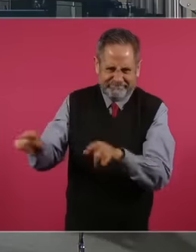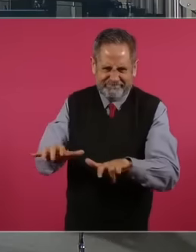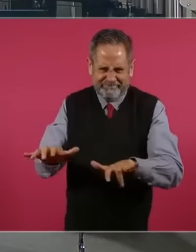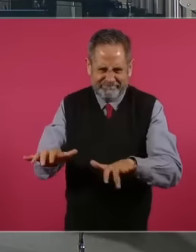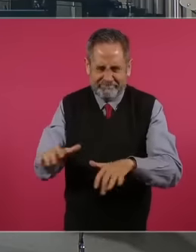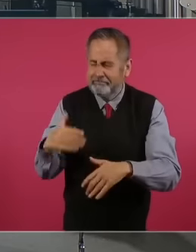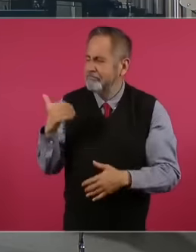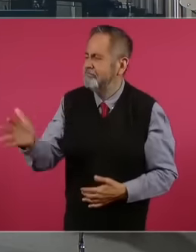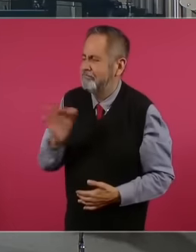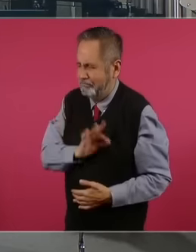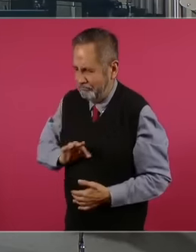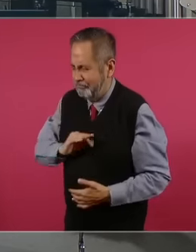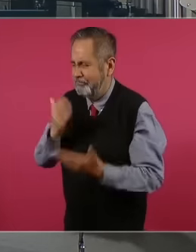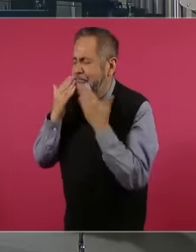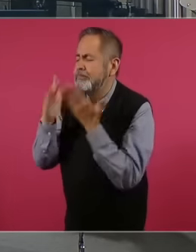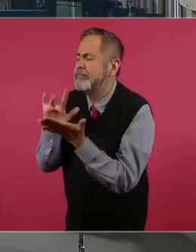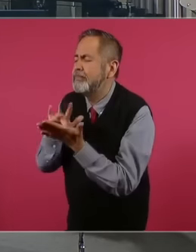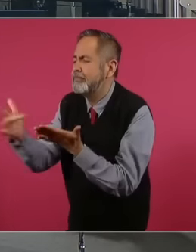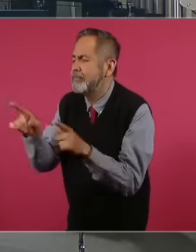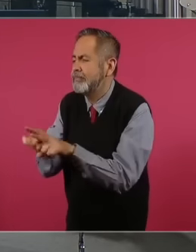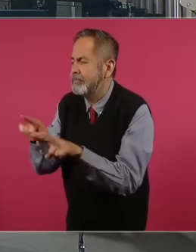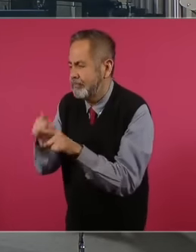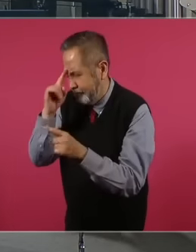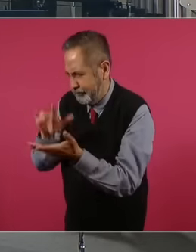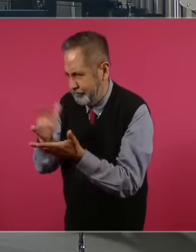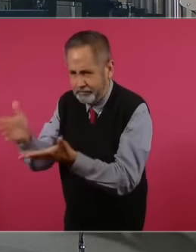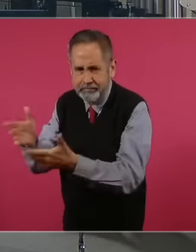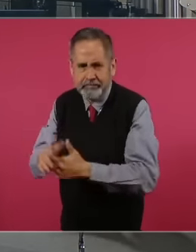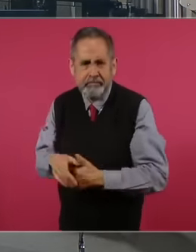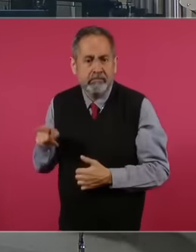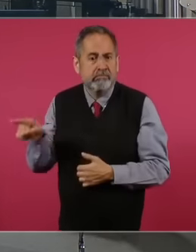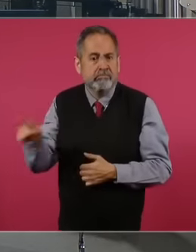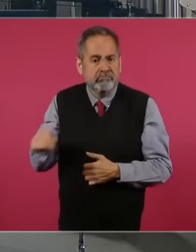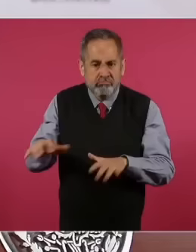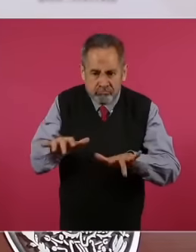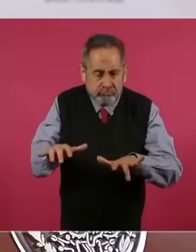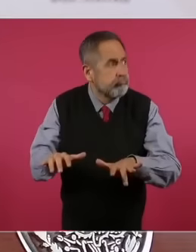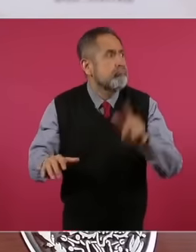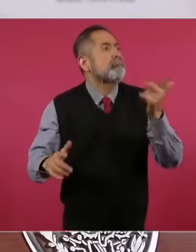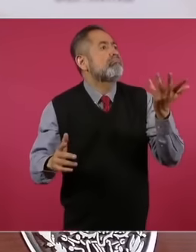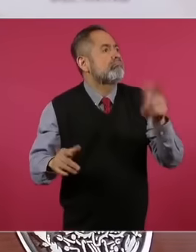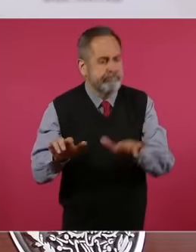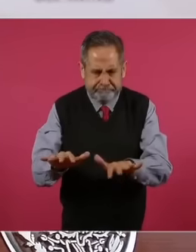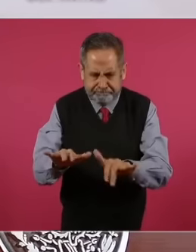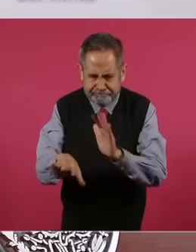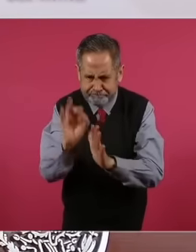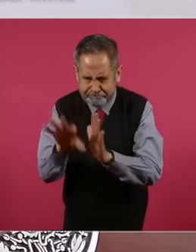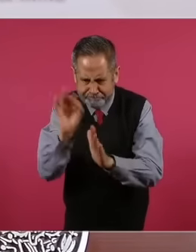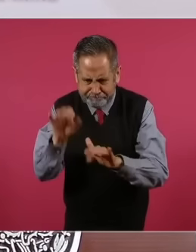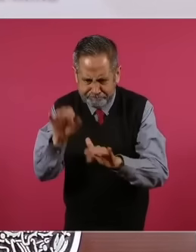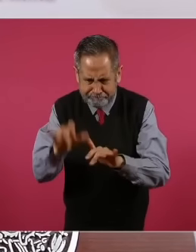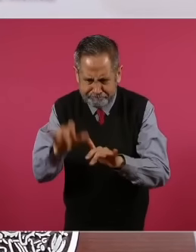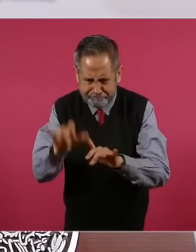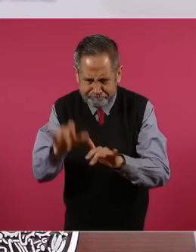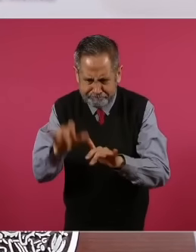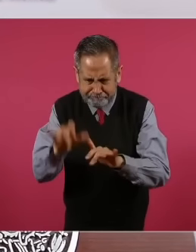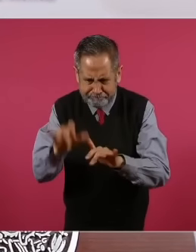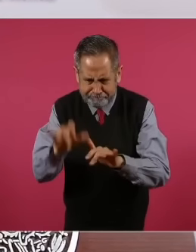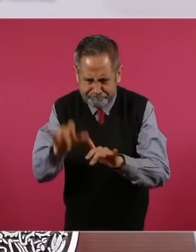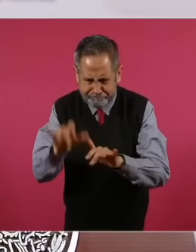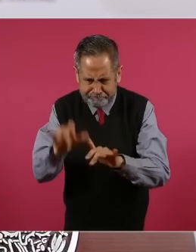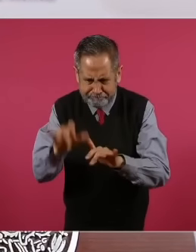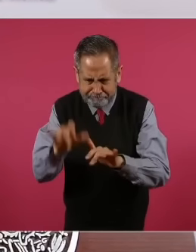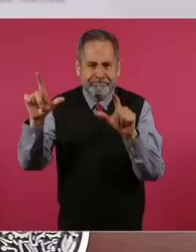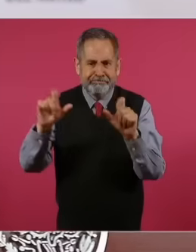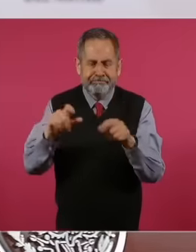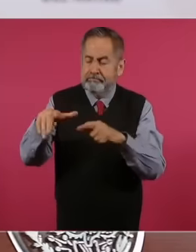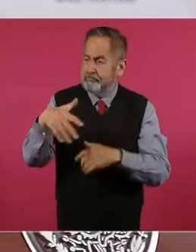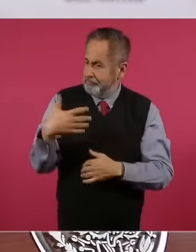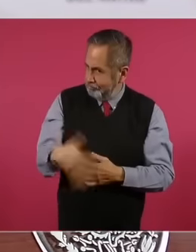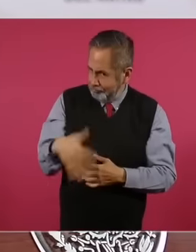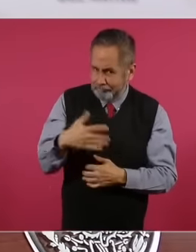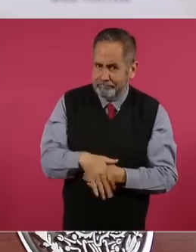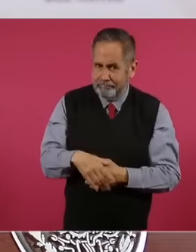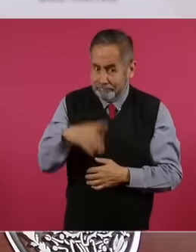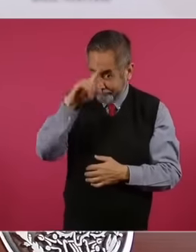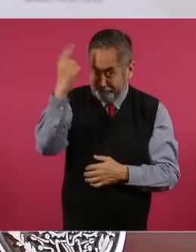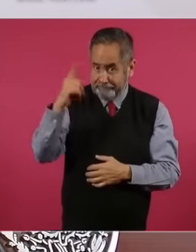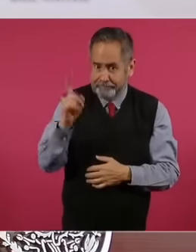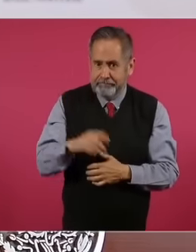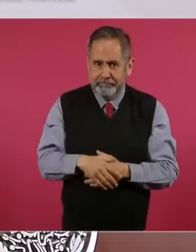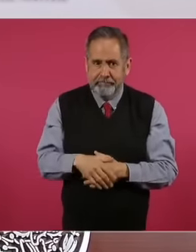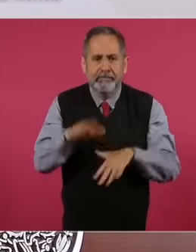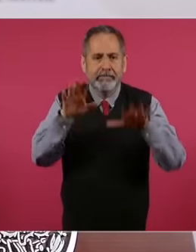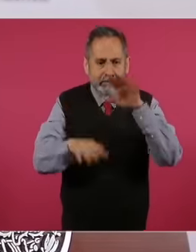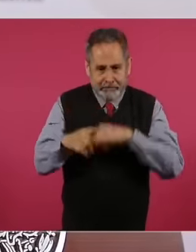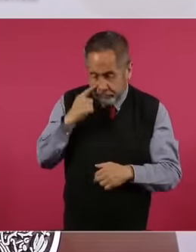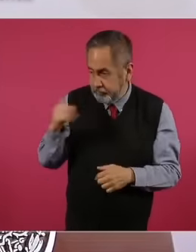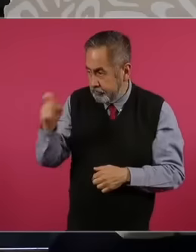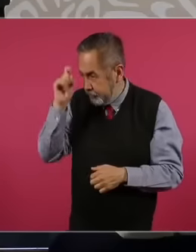congratulations, my Thank you because it is not easy, sometimes I give you